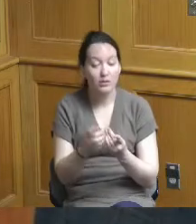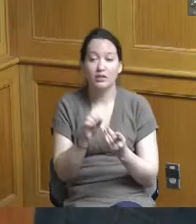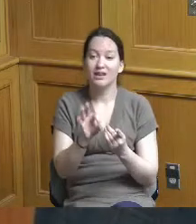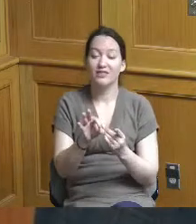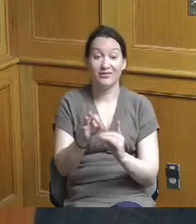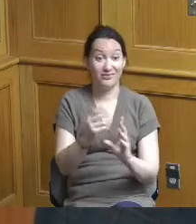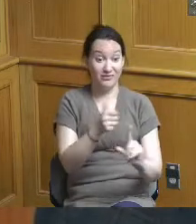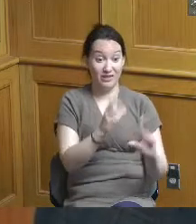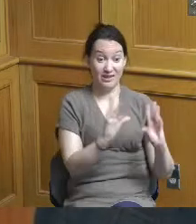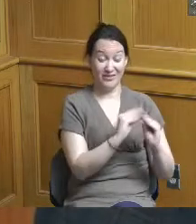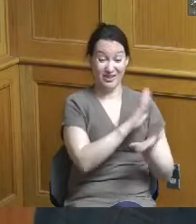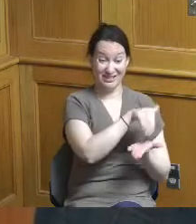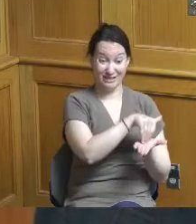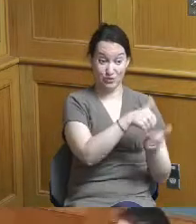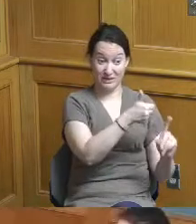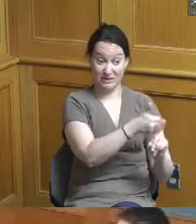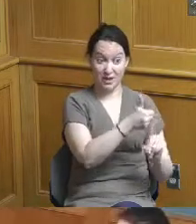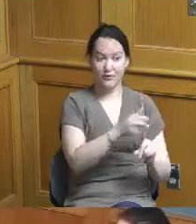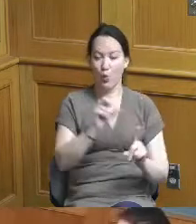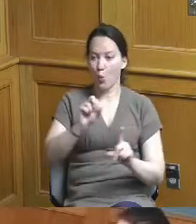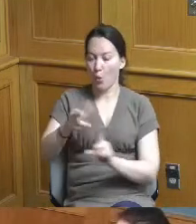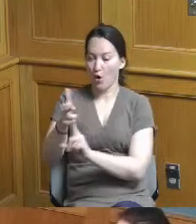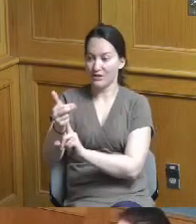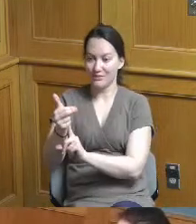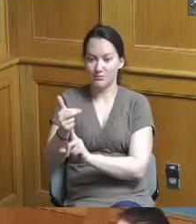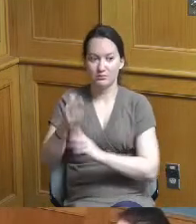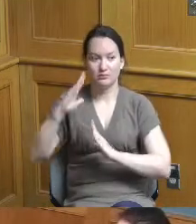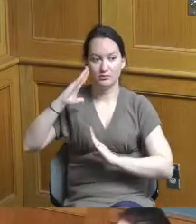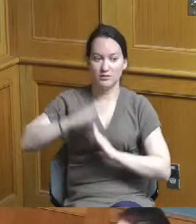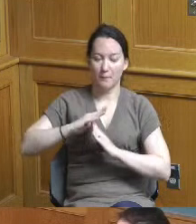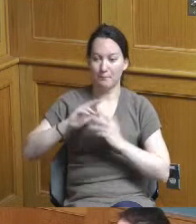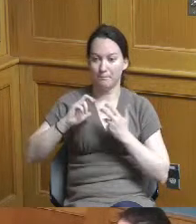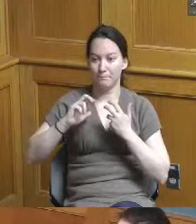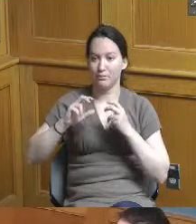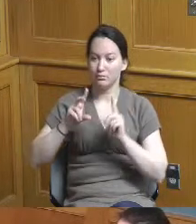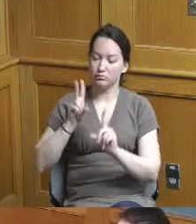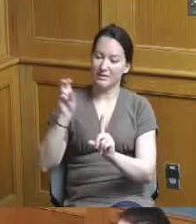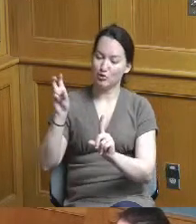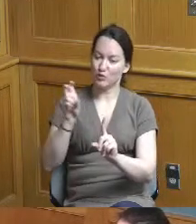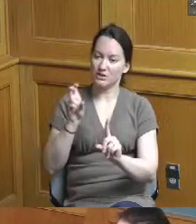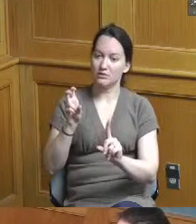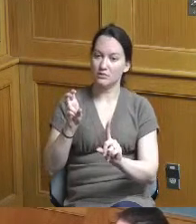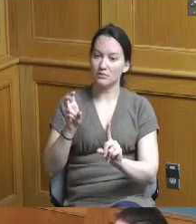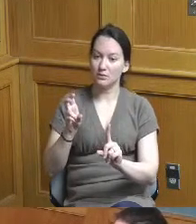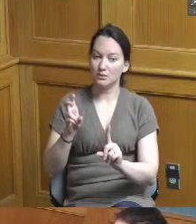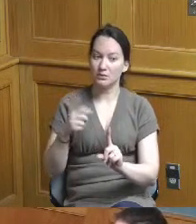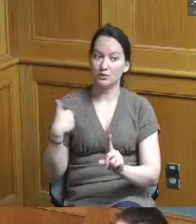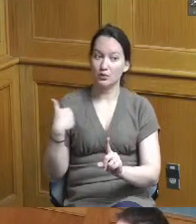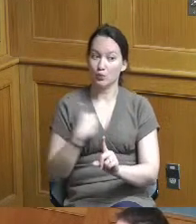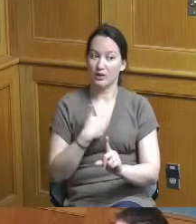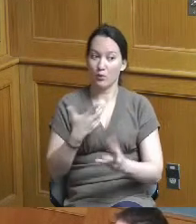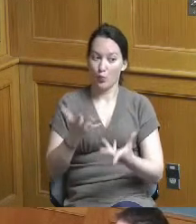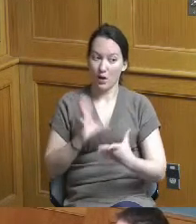itself or the Millennium Hotel were the top issues on the radar for us to get involved with and so